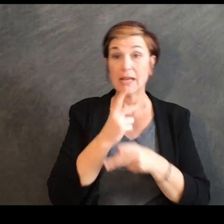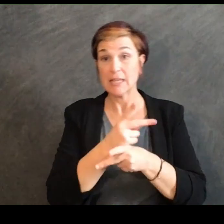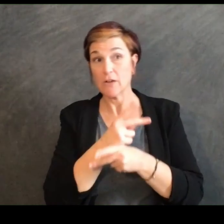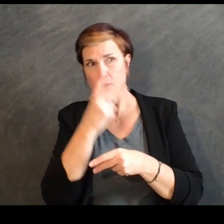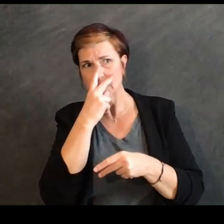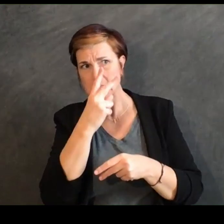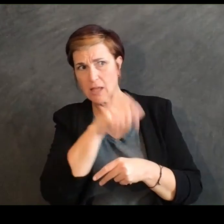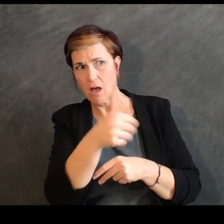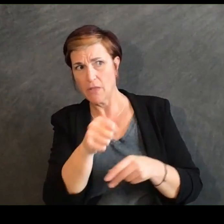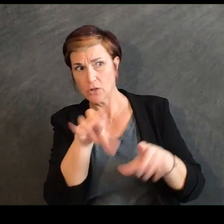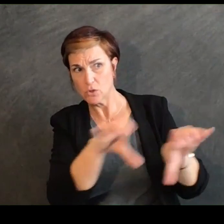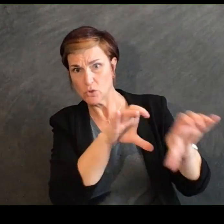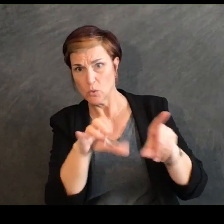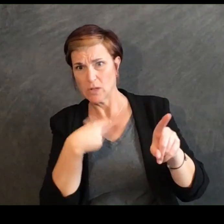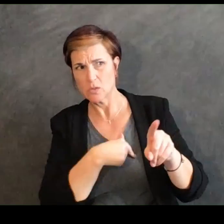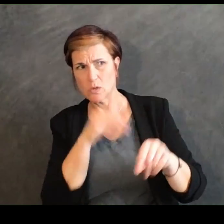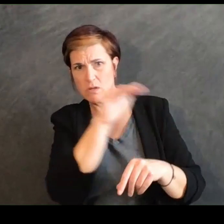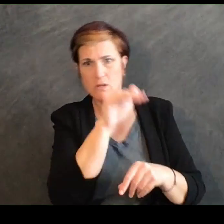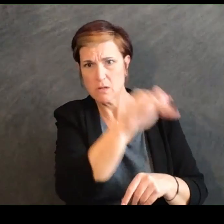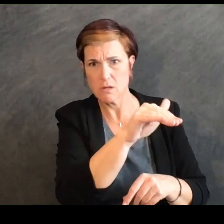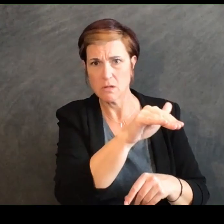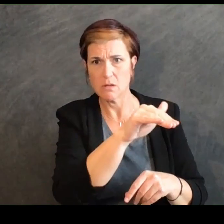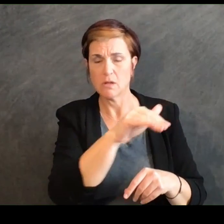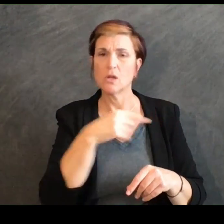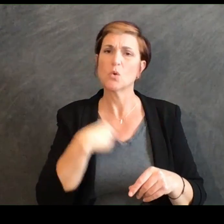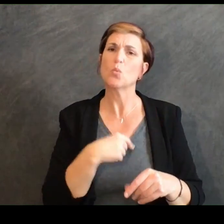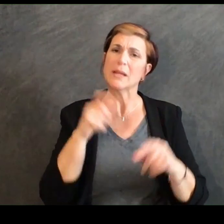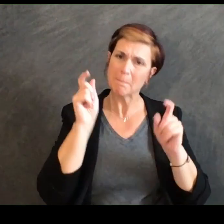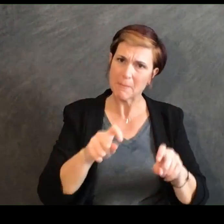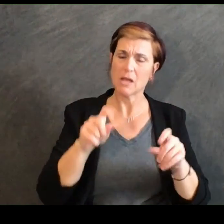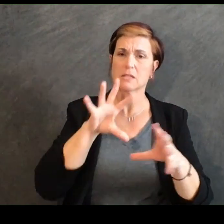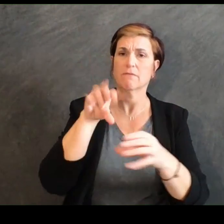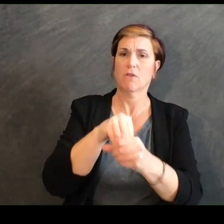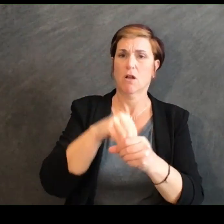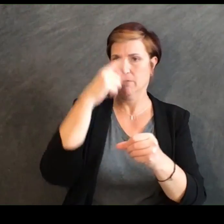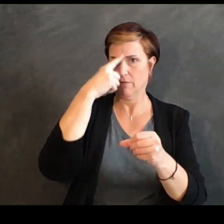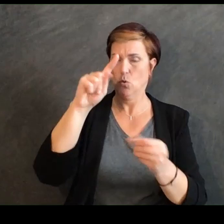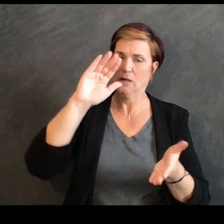prevent the spread and transmission of the disease it's incredible what's